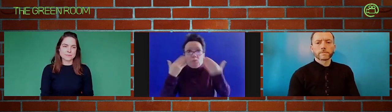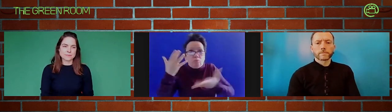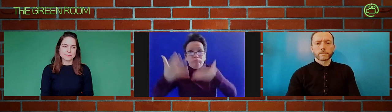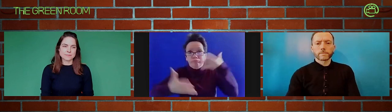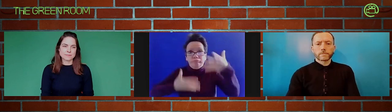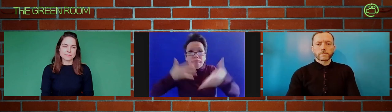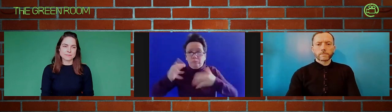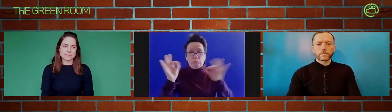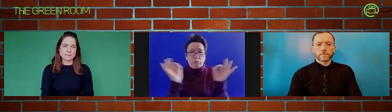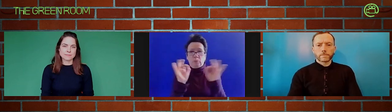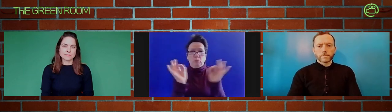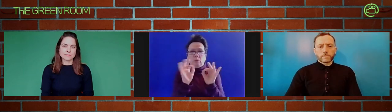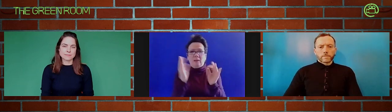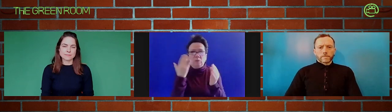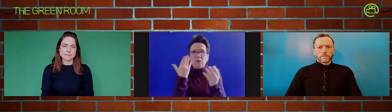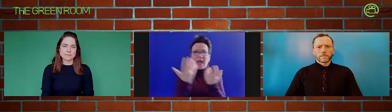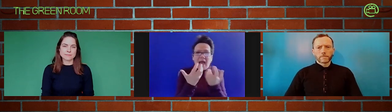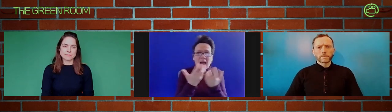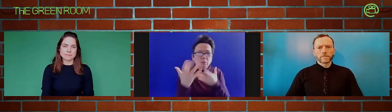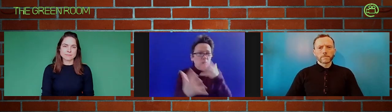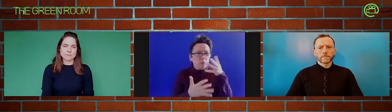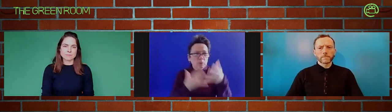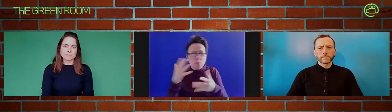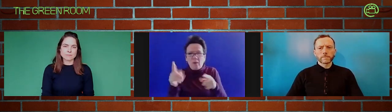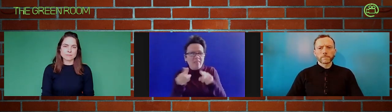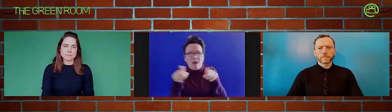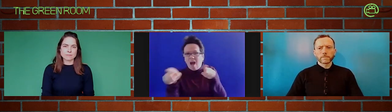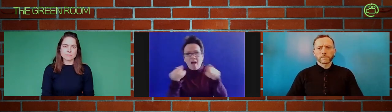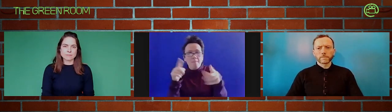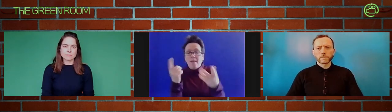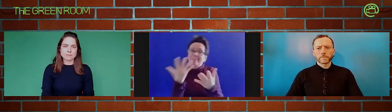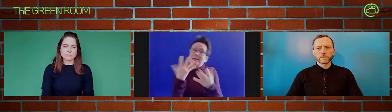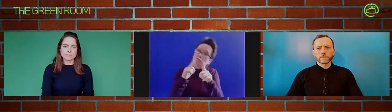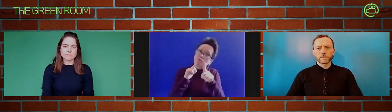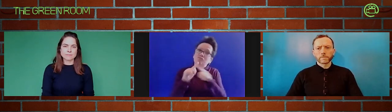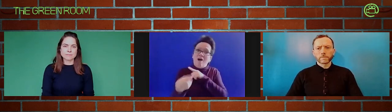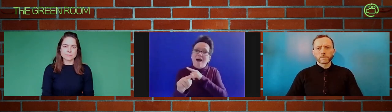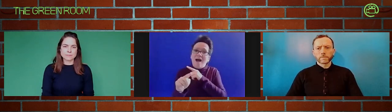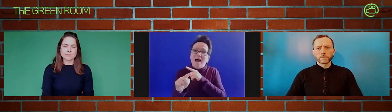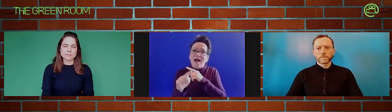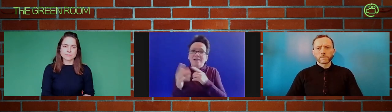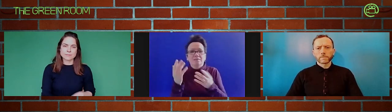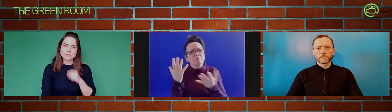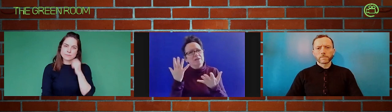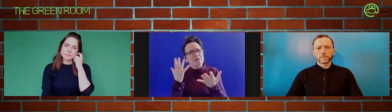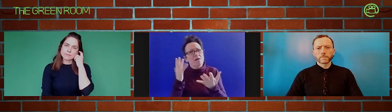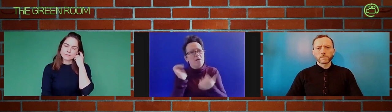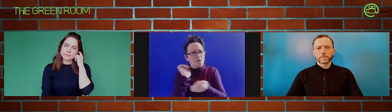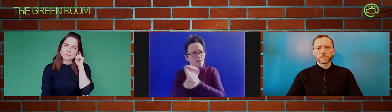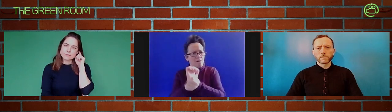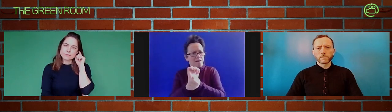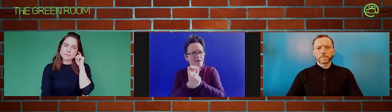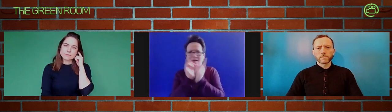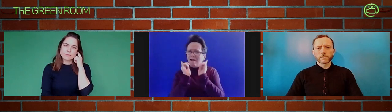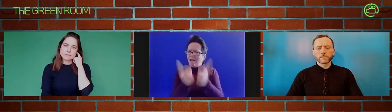Duffy or Ace but they really tried with me. And yeah, it just kind of stuck and I was like you know when you you're kind of there and you're like oh I found my people.